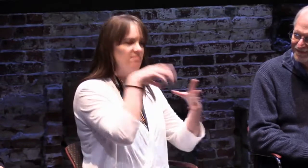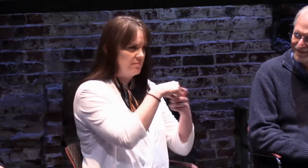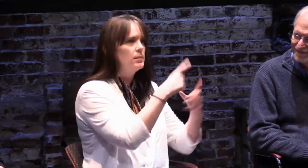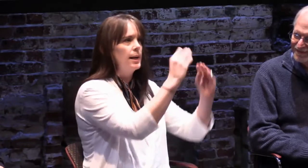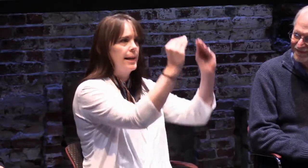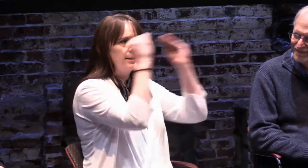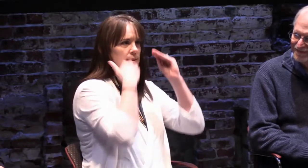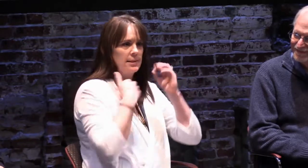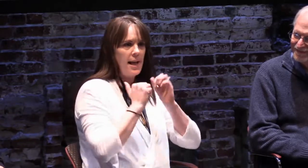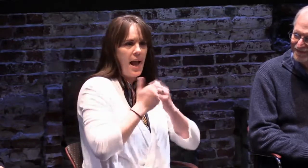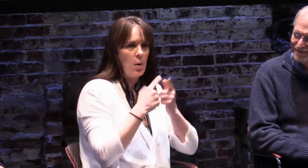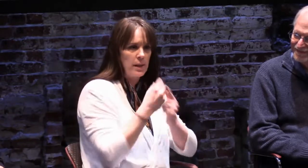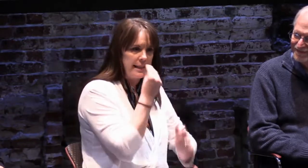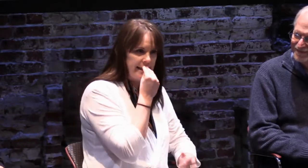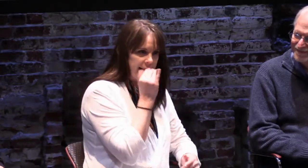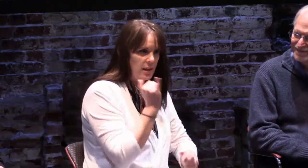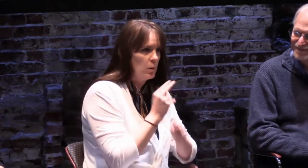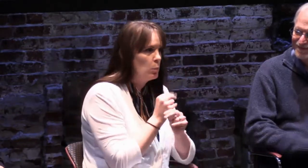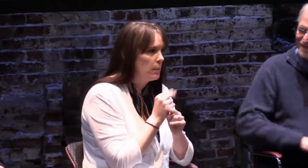I remember being very young.